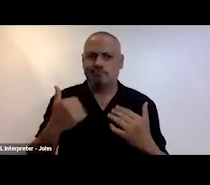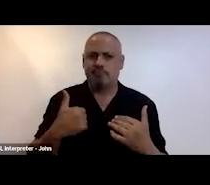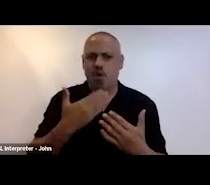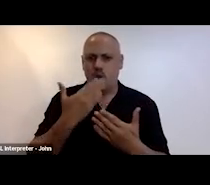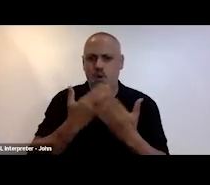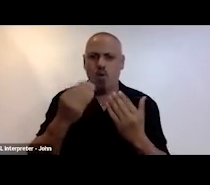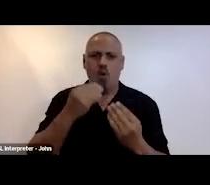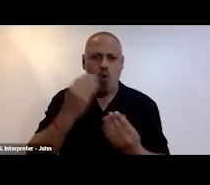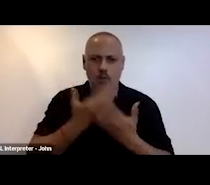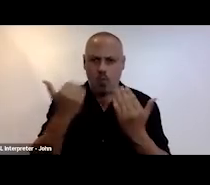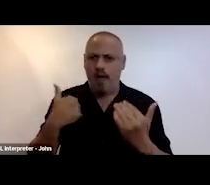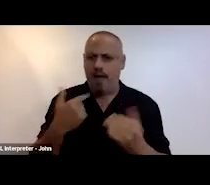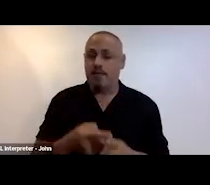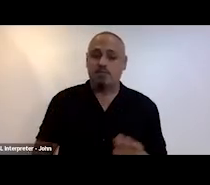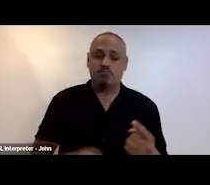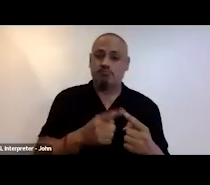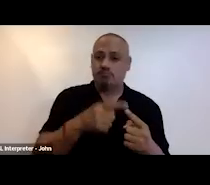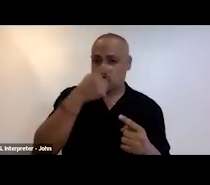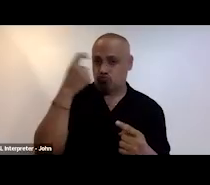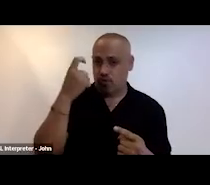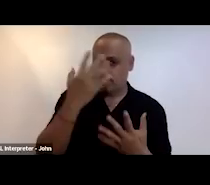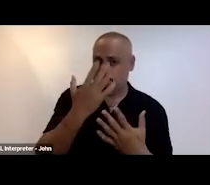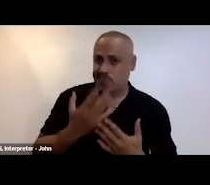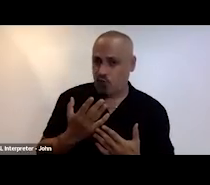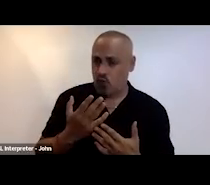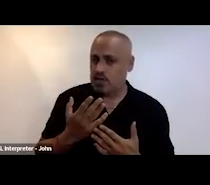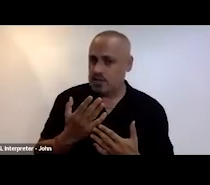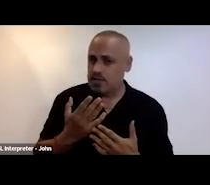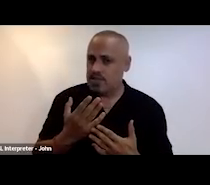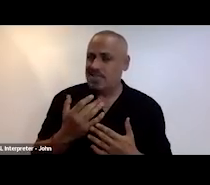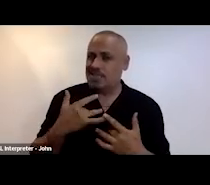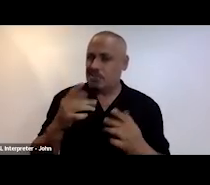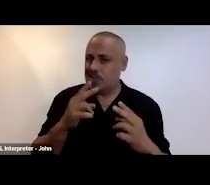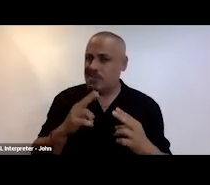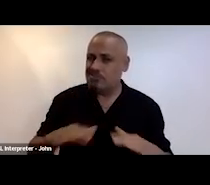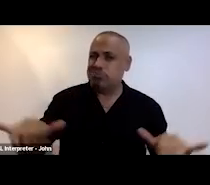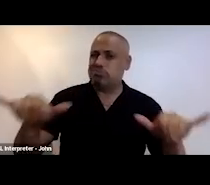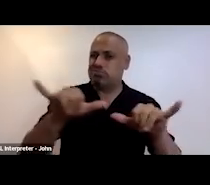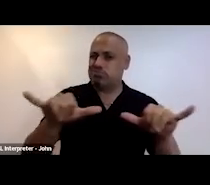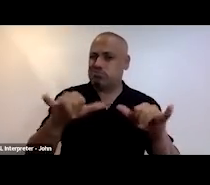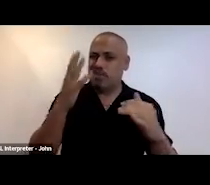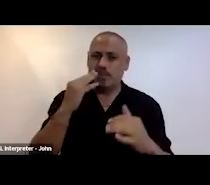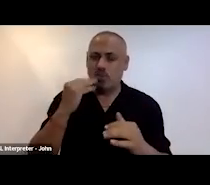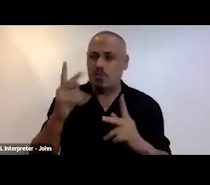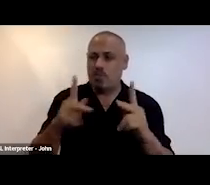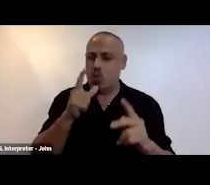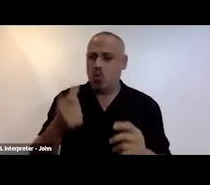So first about trauma, unfortunately, it's nearly universal experience among people who are unhoused.